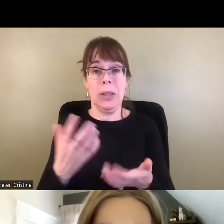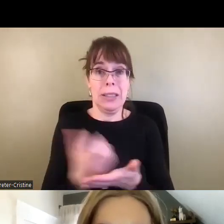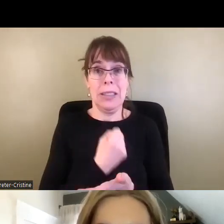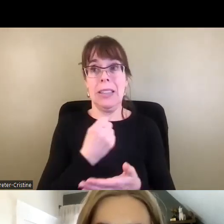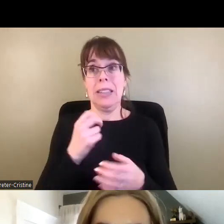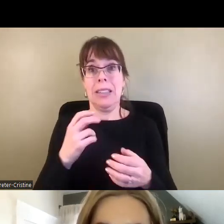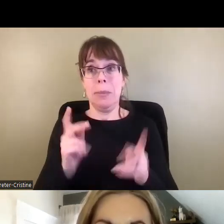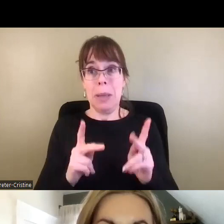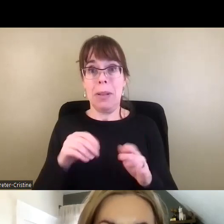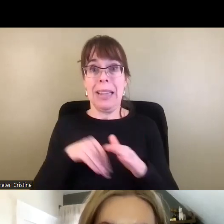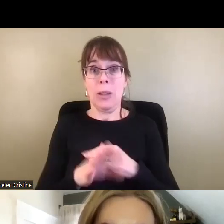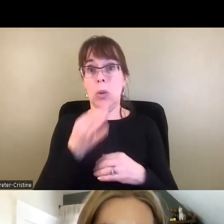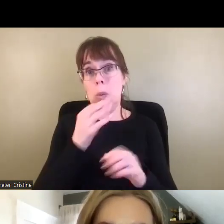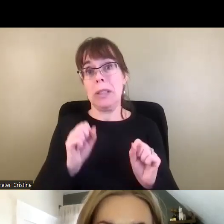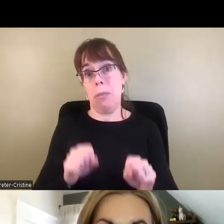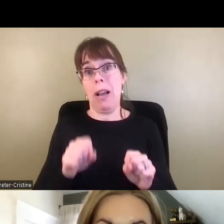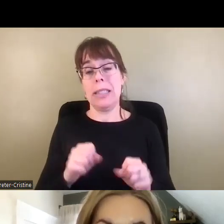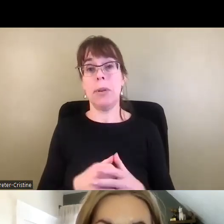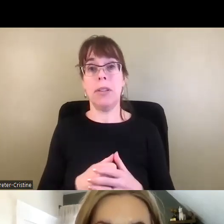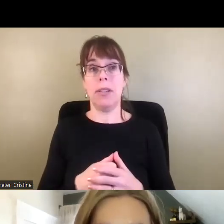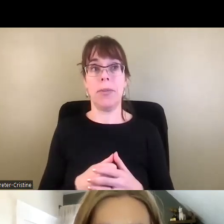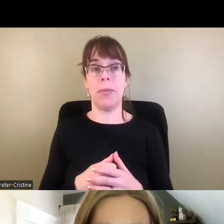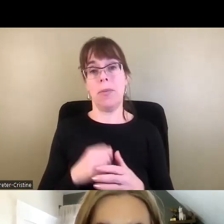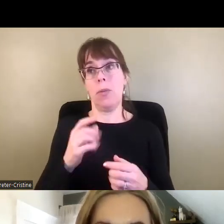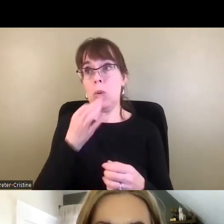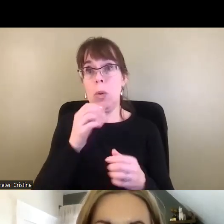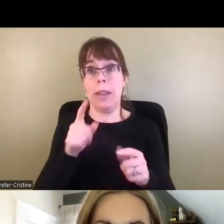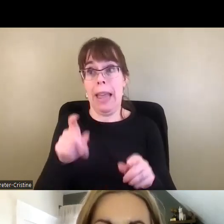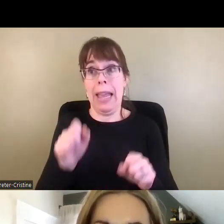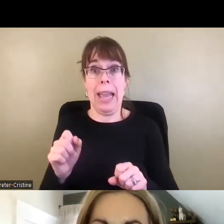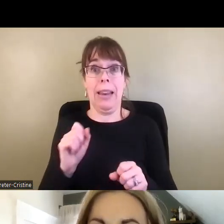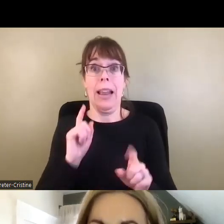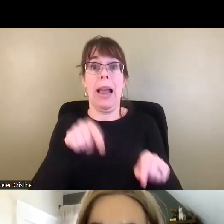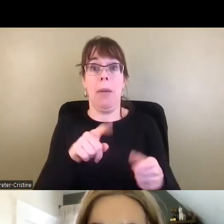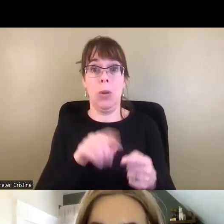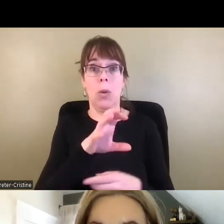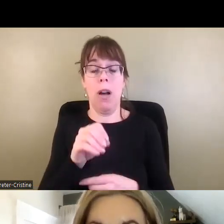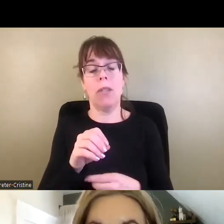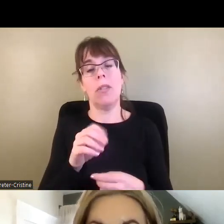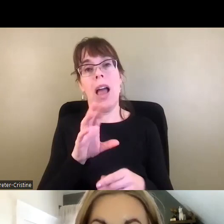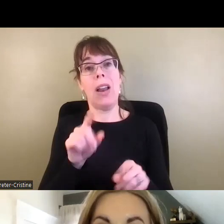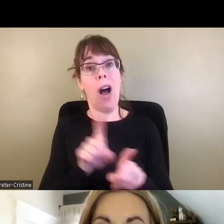they need as quickly as they are able to get here and receive it. And it's important to support our providers as well.